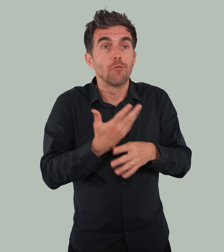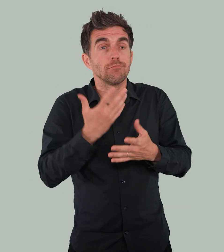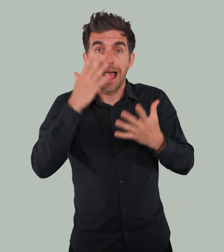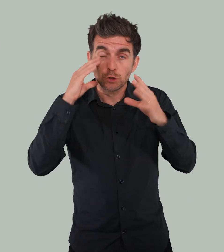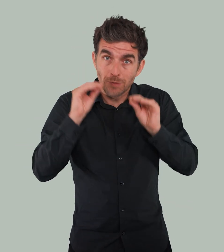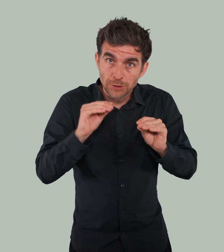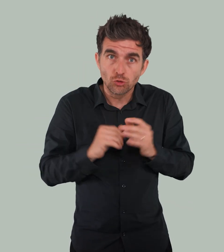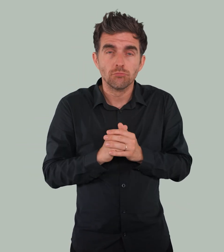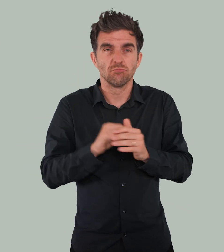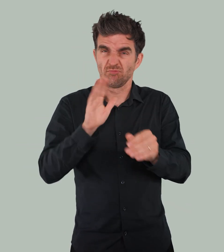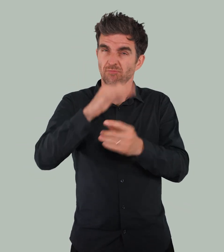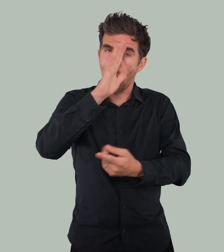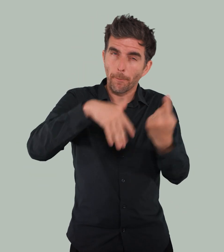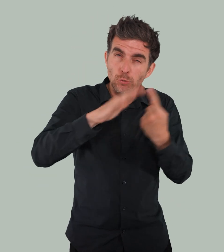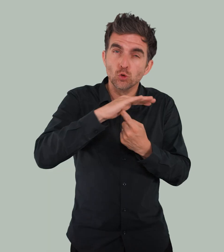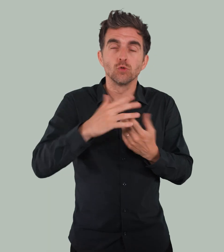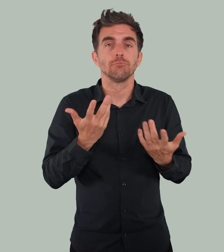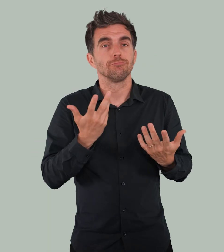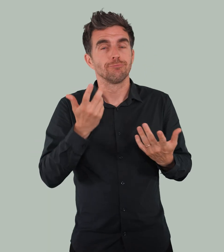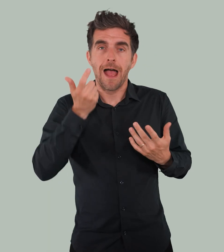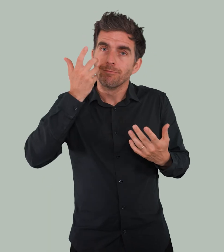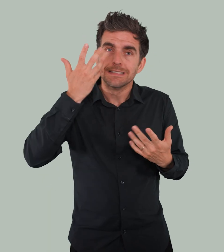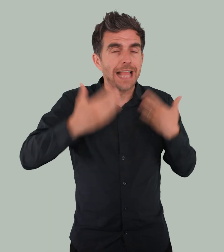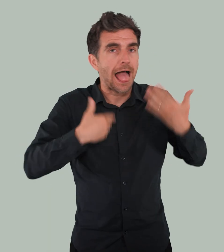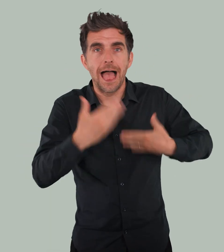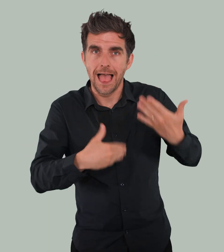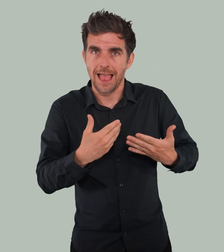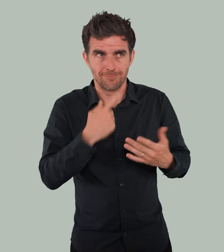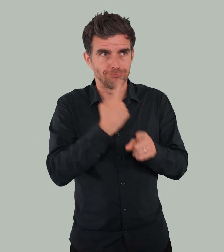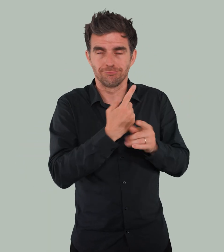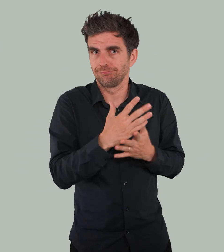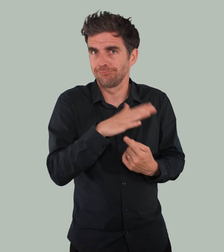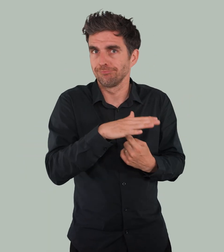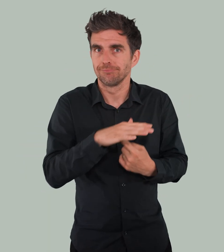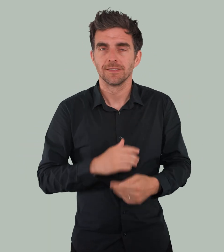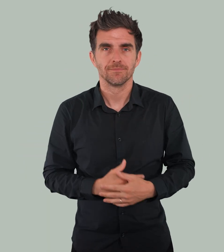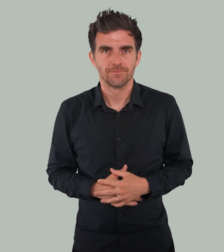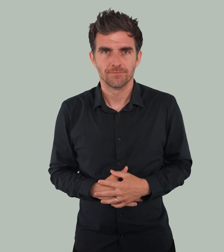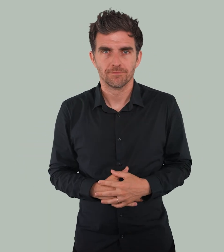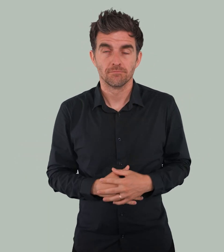engage in education, take part in community activities, and manage day-to-day tasks.